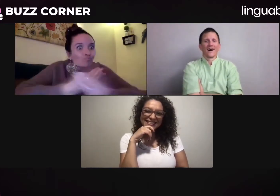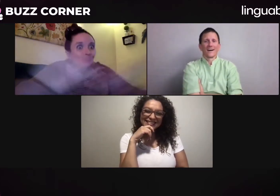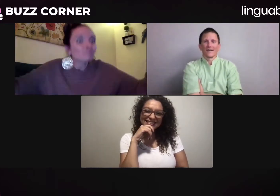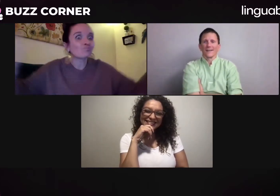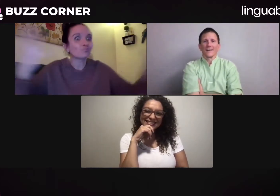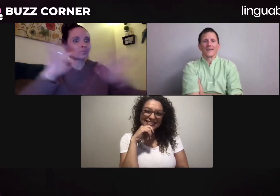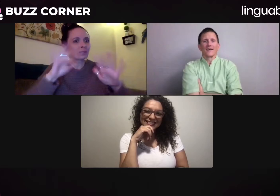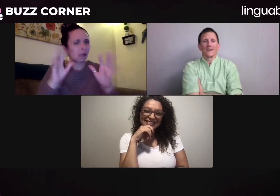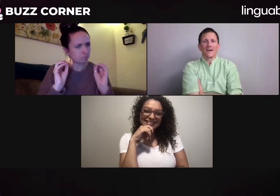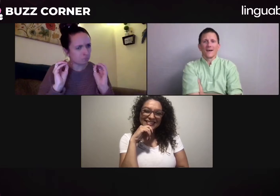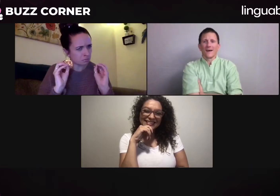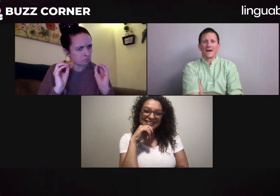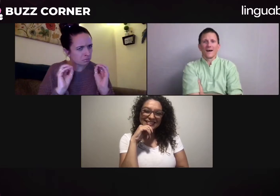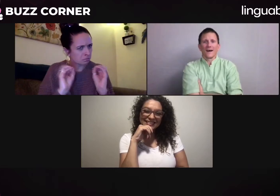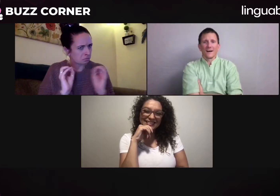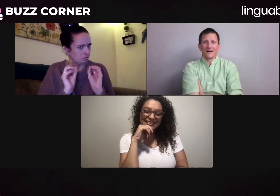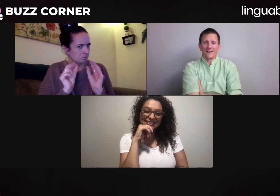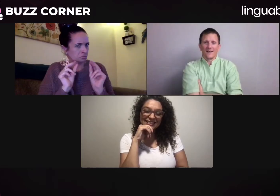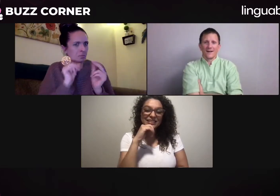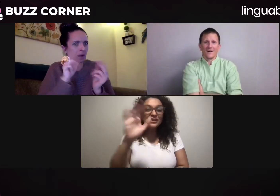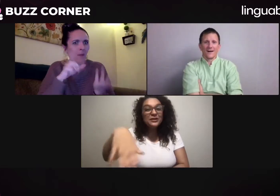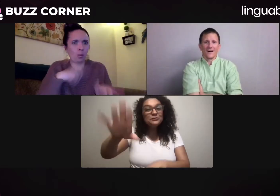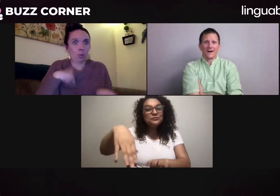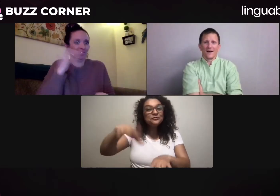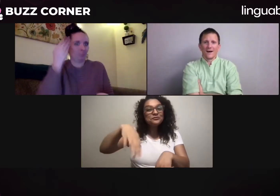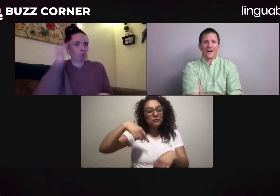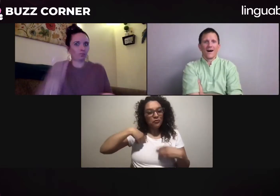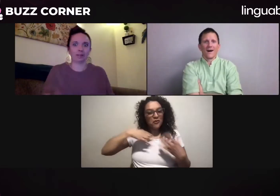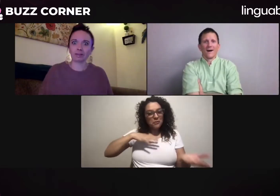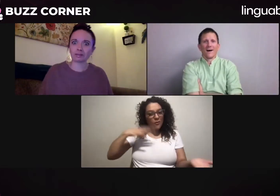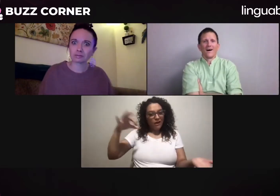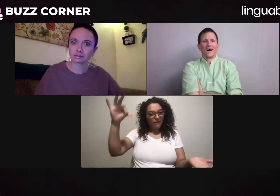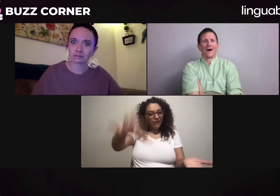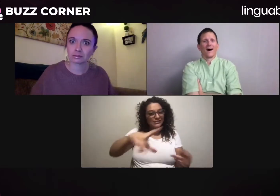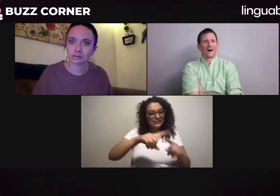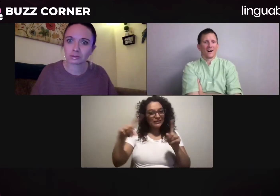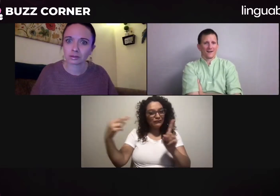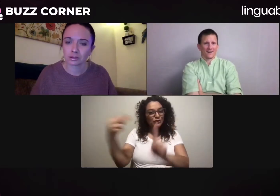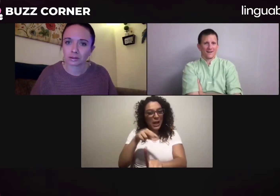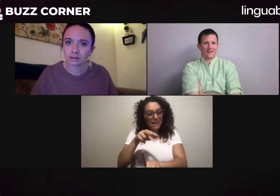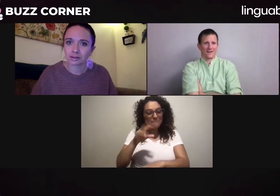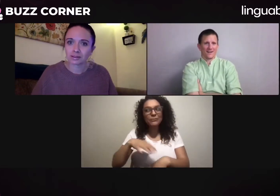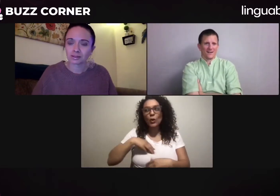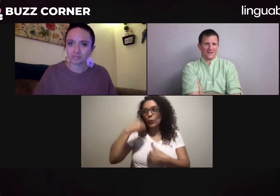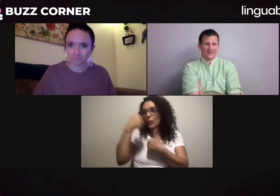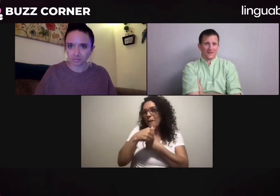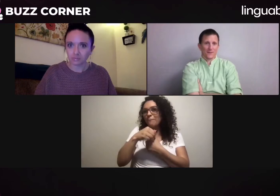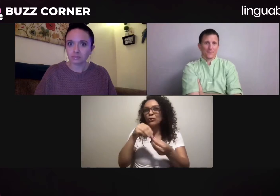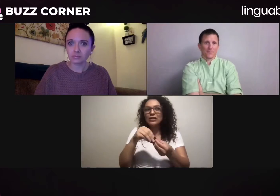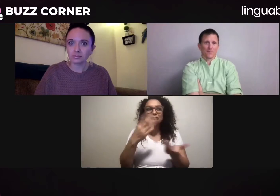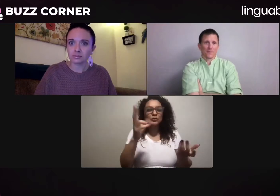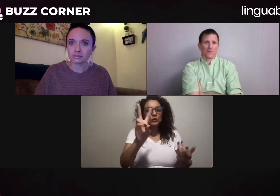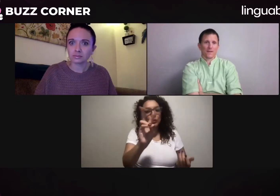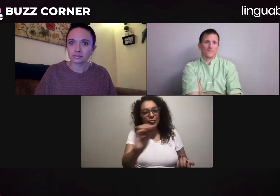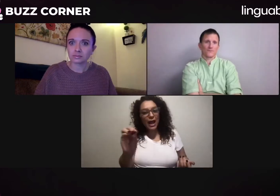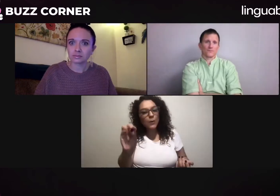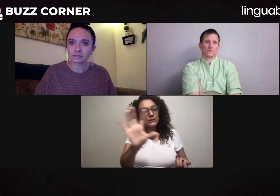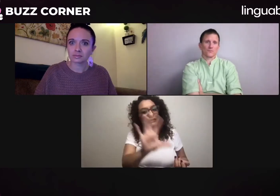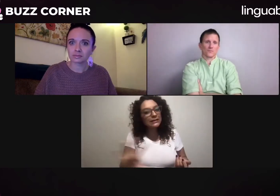that there's going to be information or there's going to be an interpreter there. Okay. Okay. Let me throw this at you.